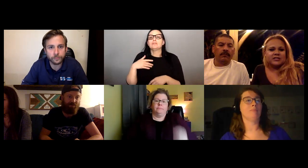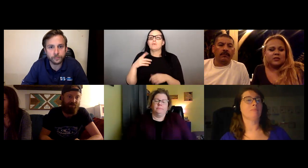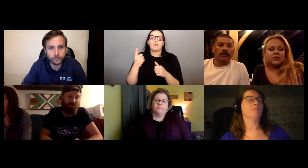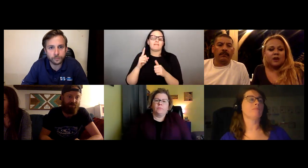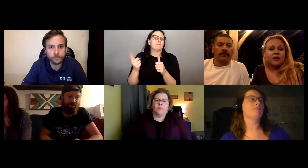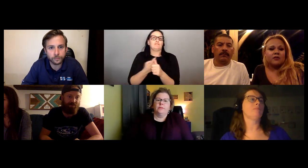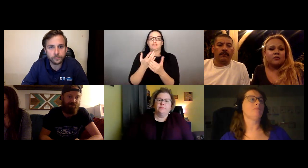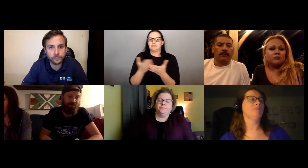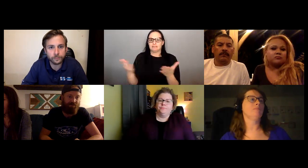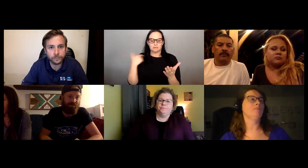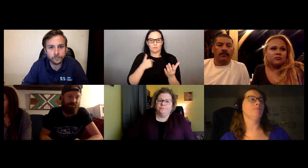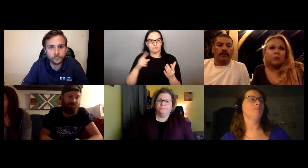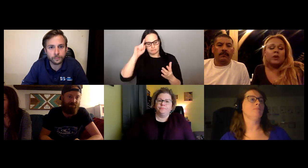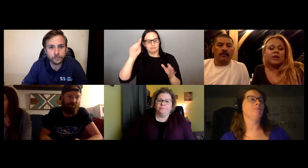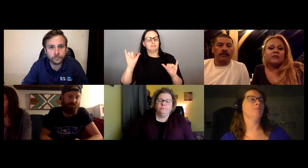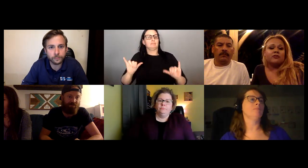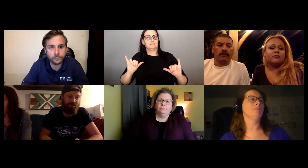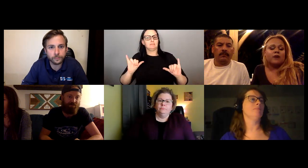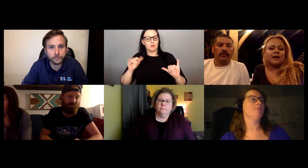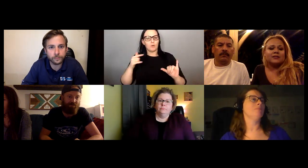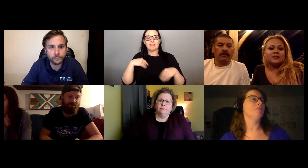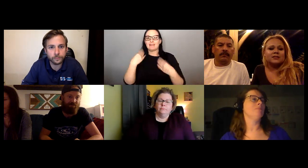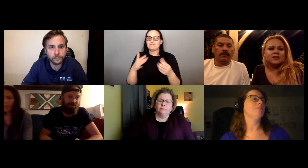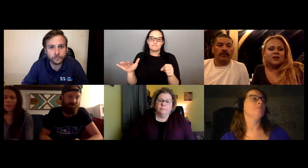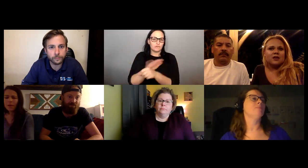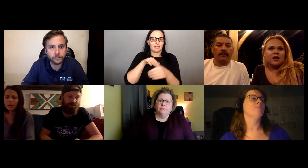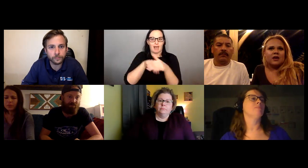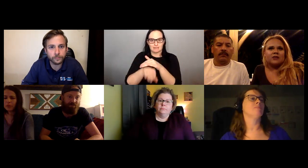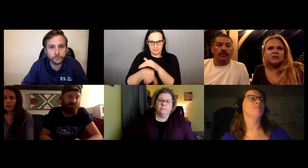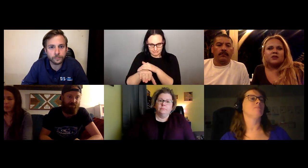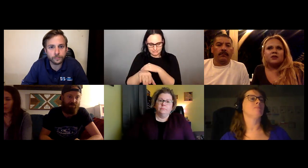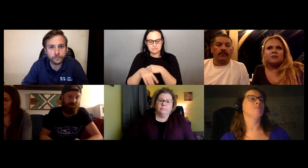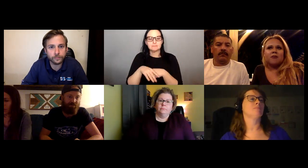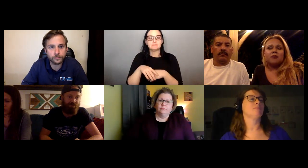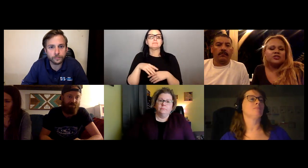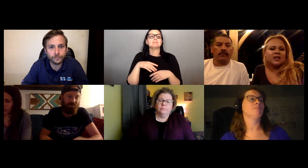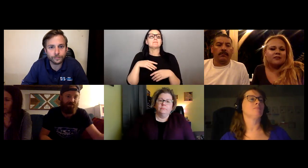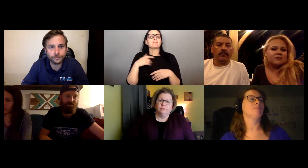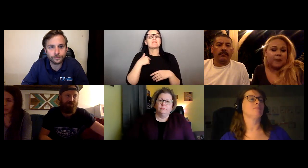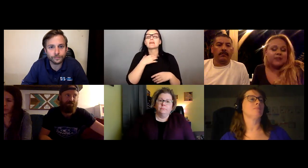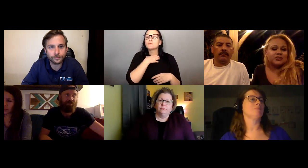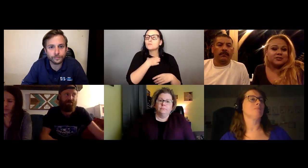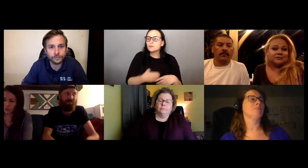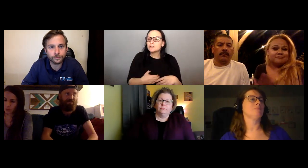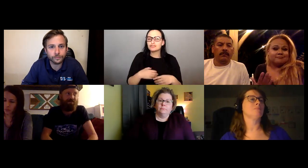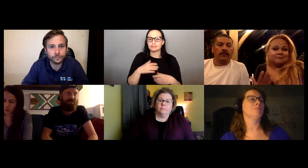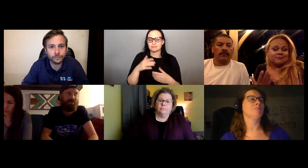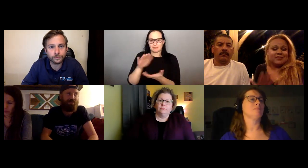we thought that wanted to give her full access and